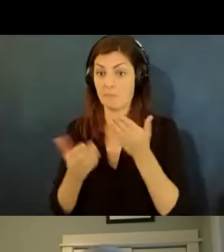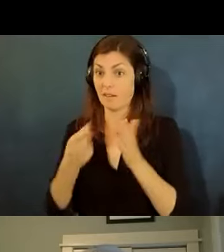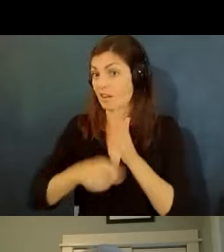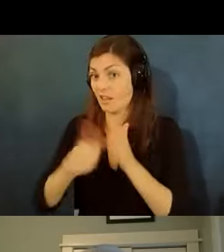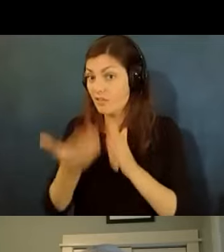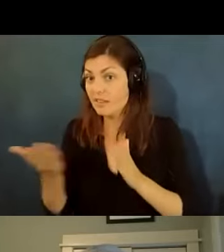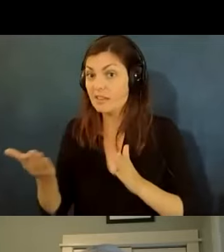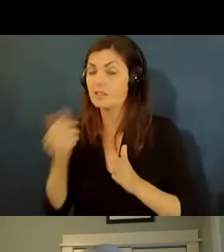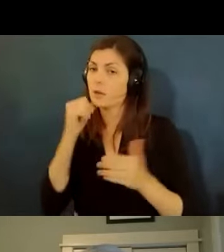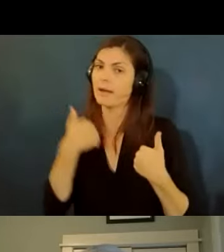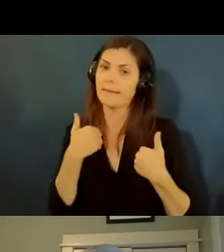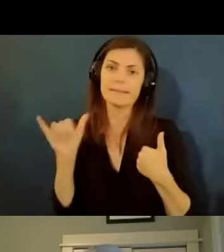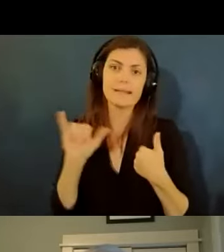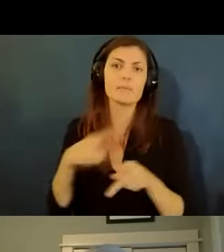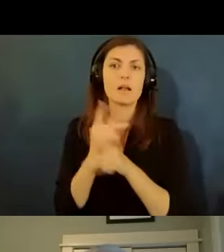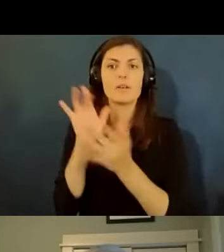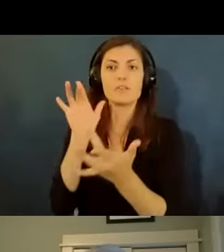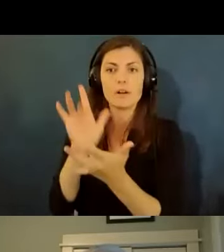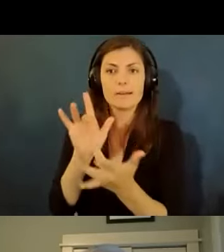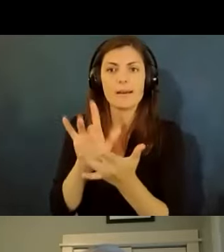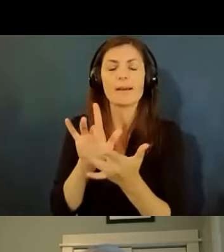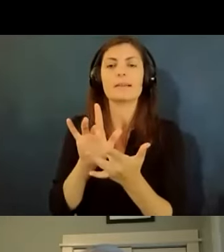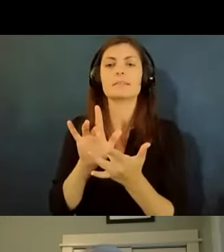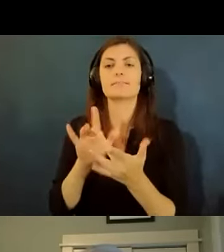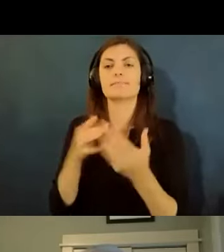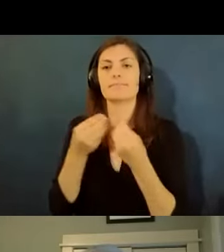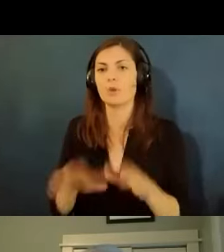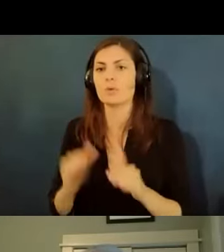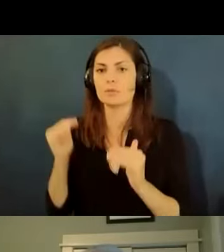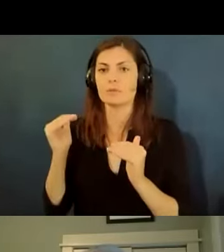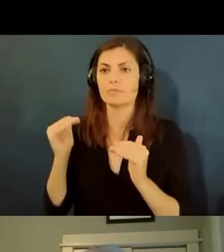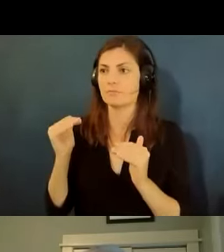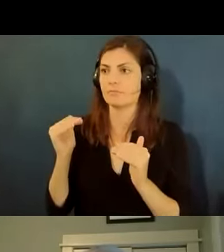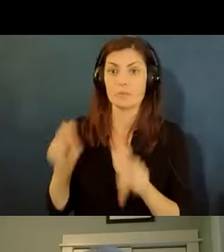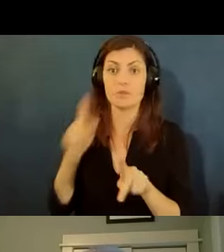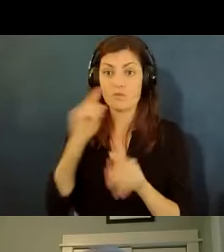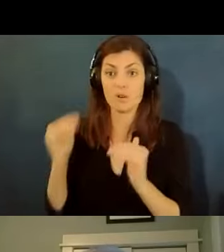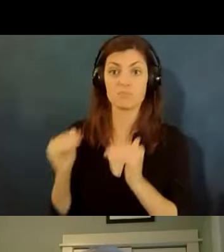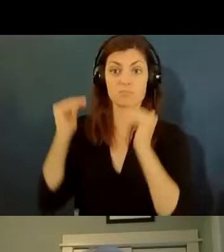don't have the same kind of contact they lose promotional opportunity there could be various